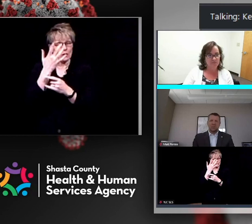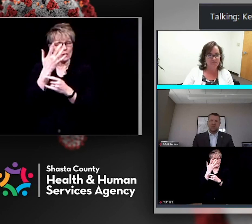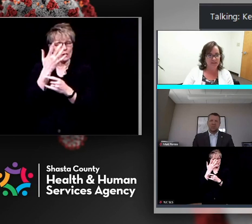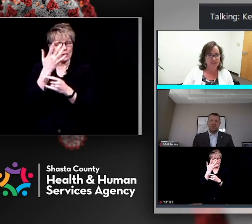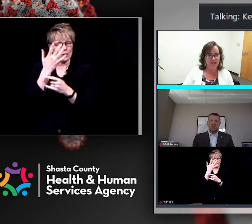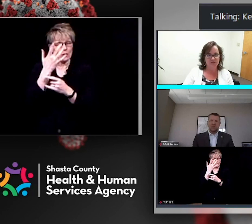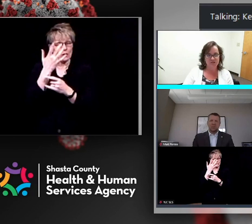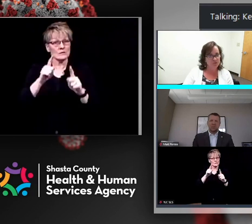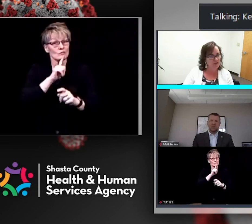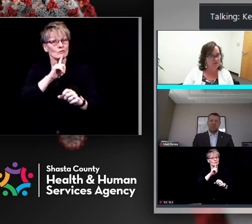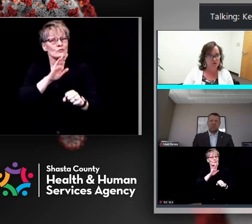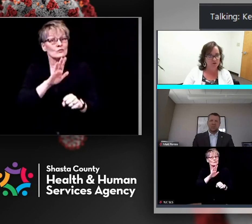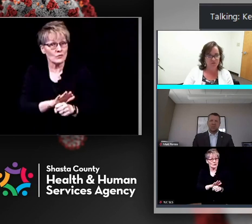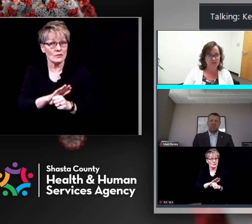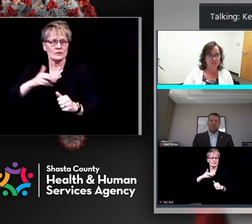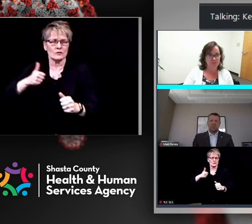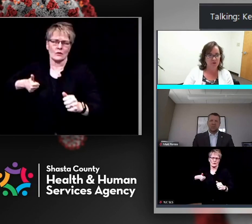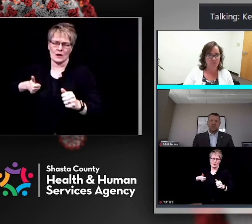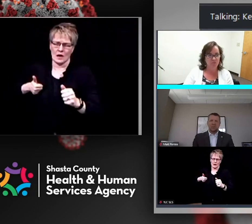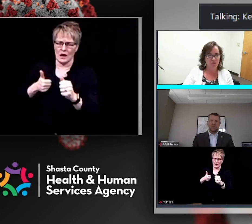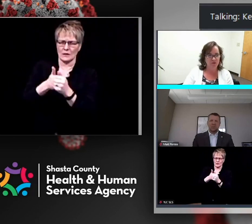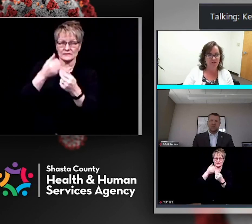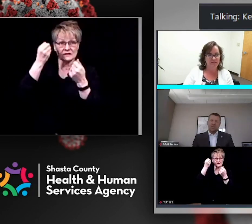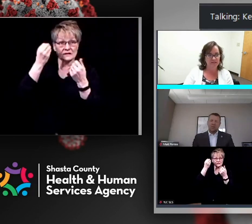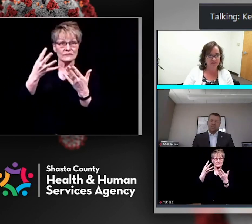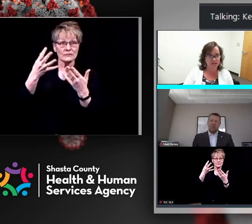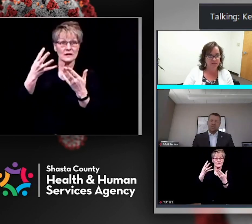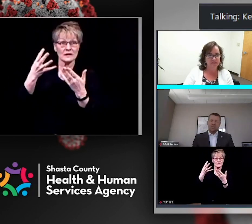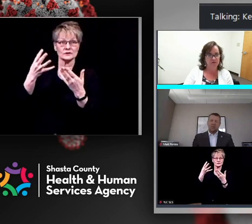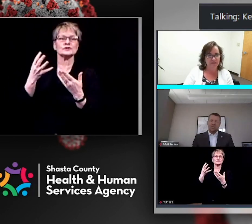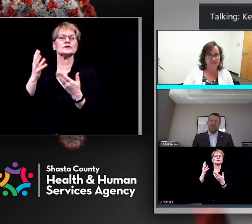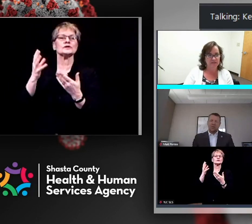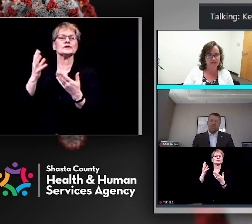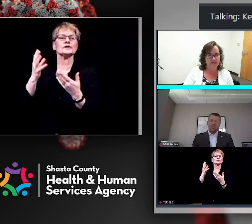updated as soon as we have more information about more vaccine clinics and the ways that